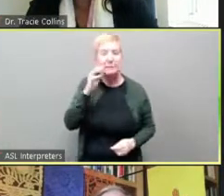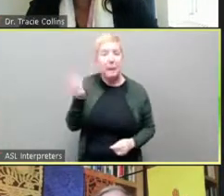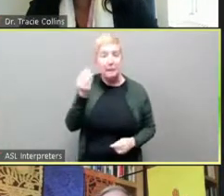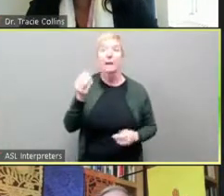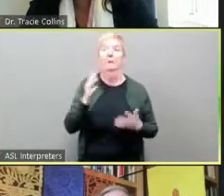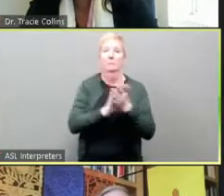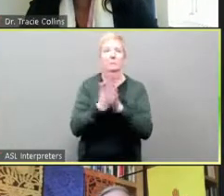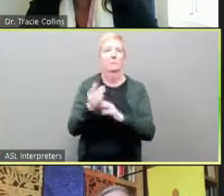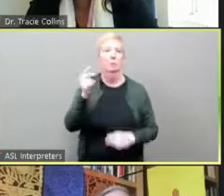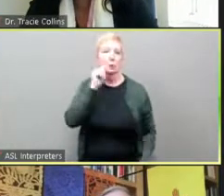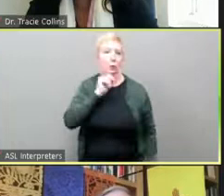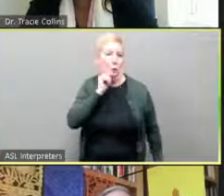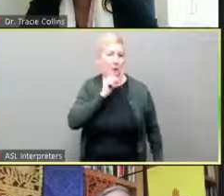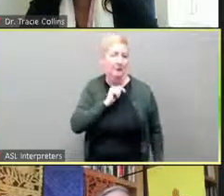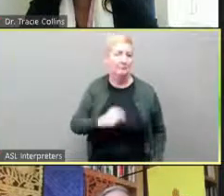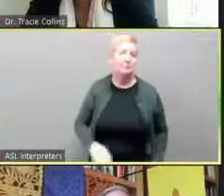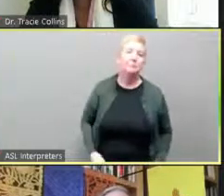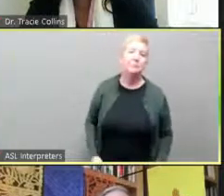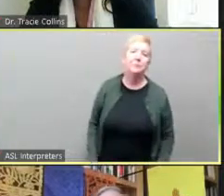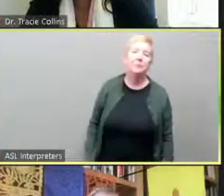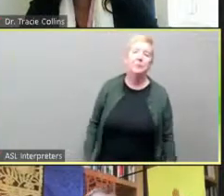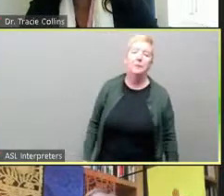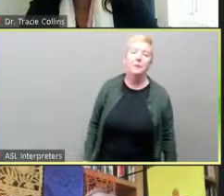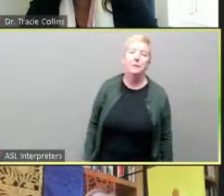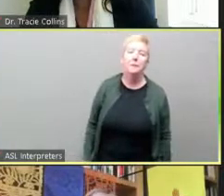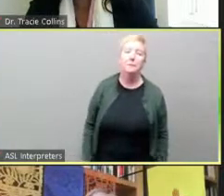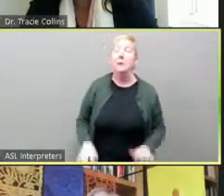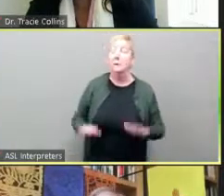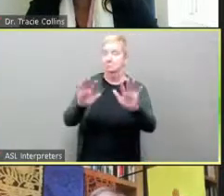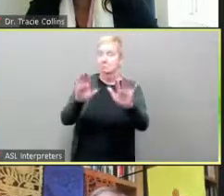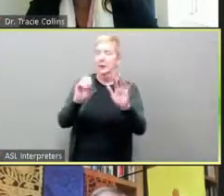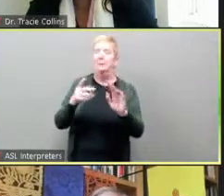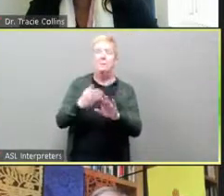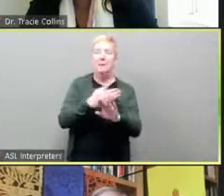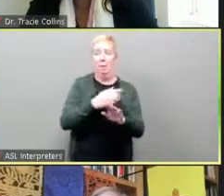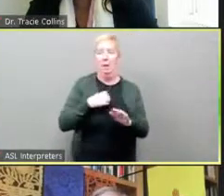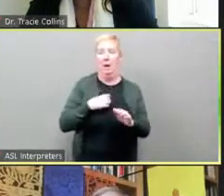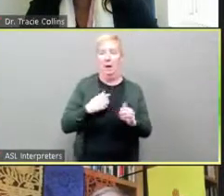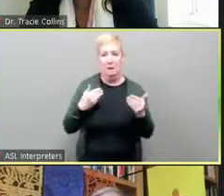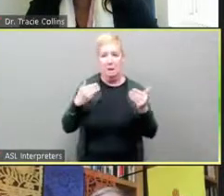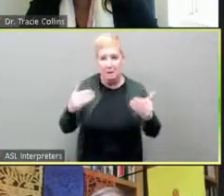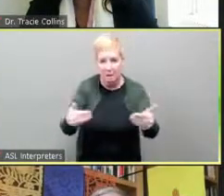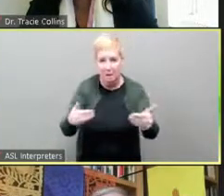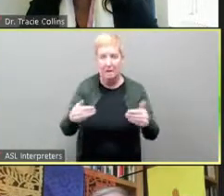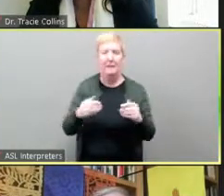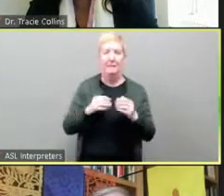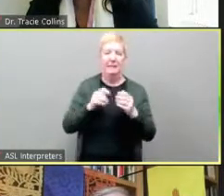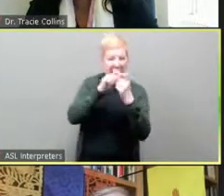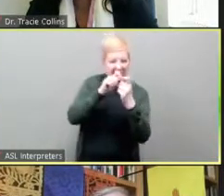here that oh wait, before I do that, fred get into the details on Burn leo.